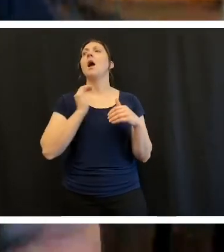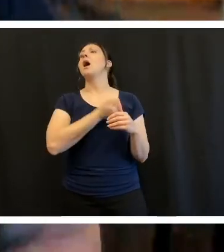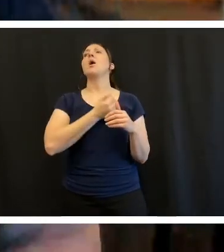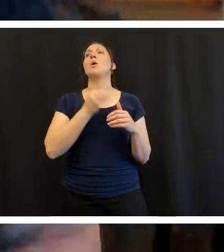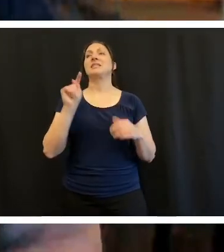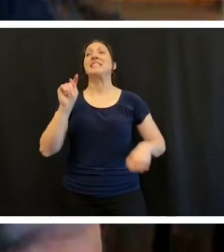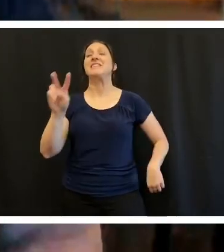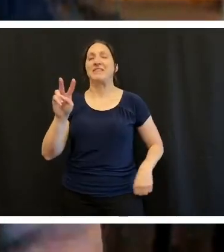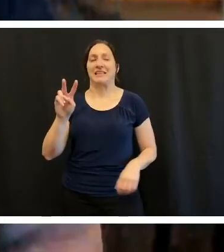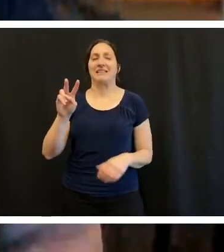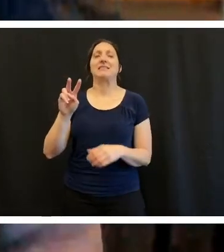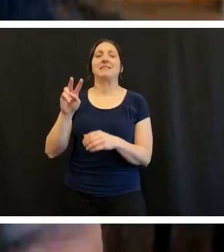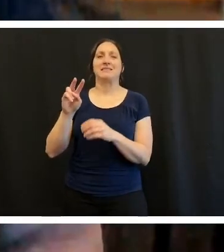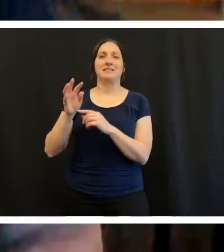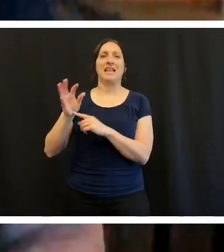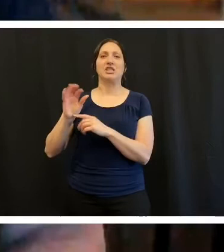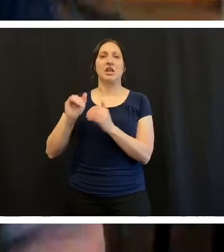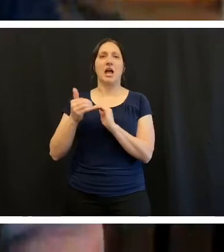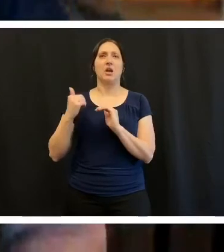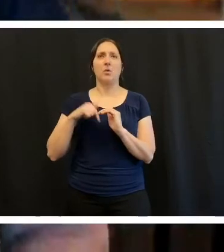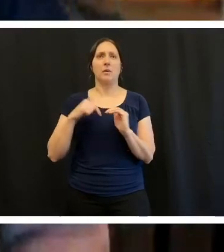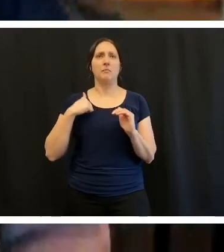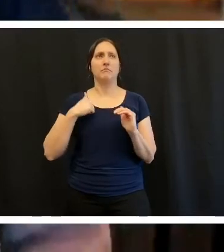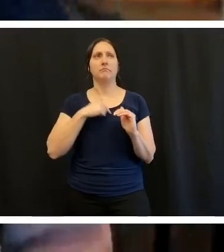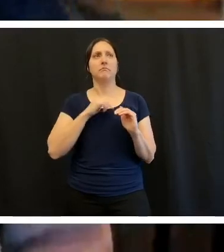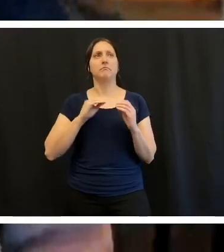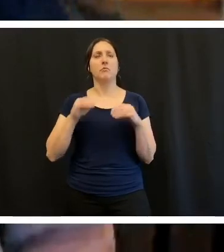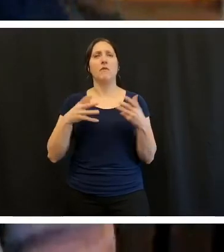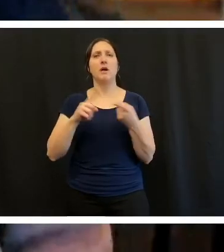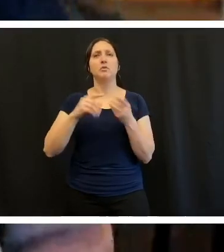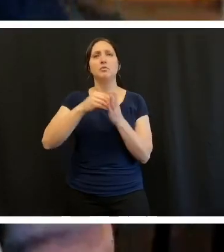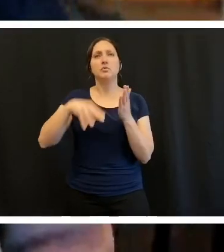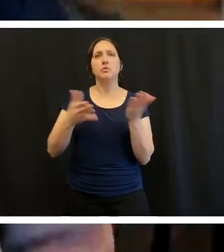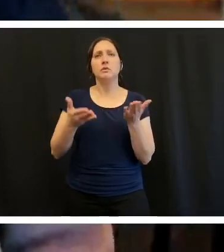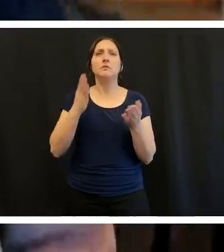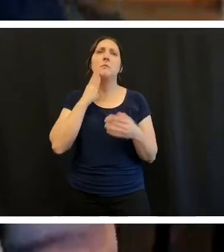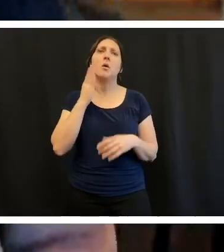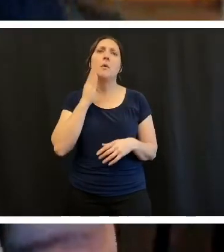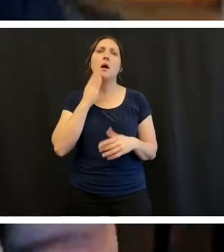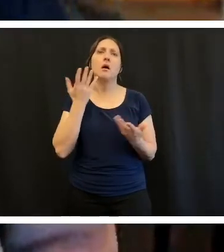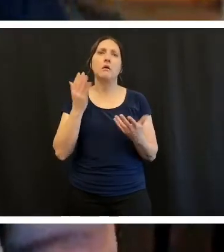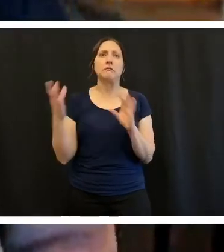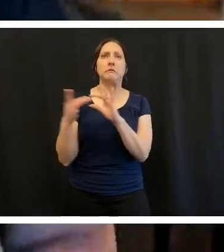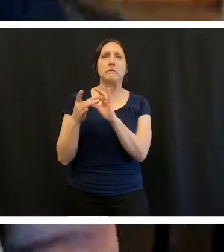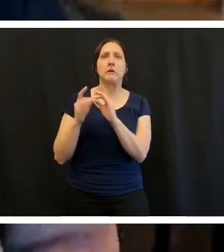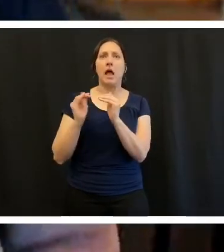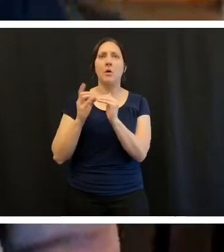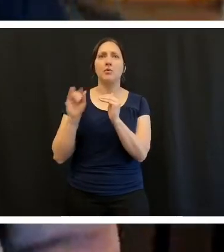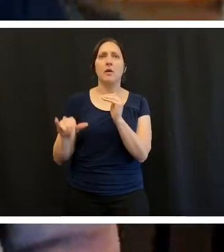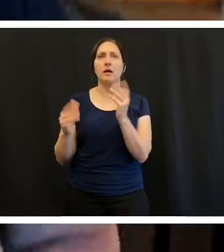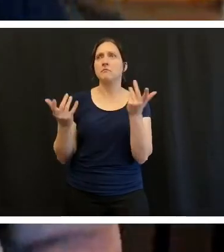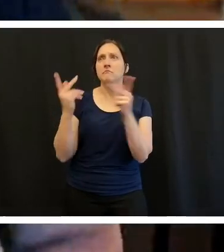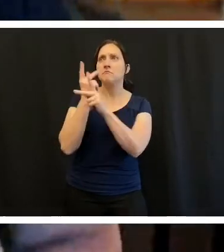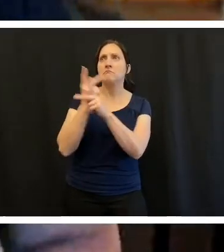All creative ways to solve a really challenging problem, which is how do we close this digital divide